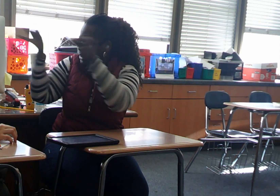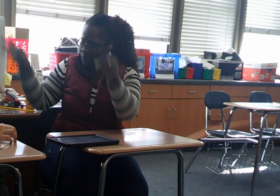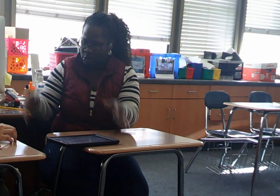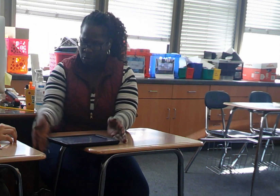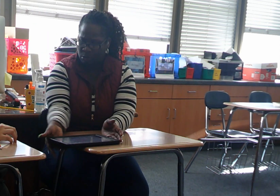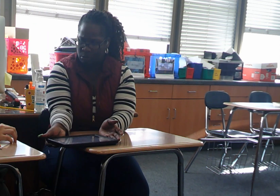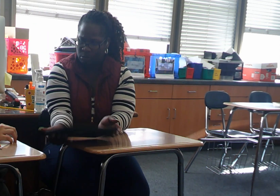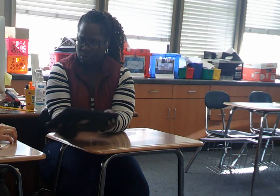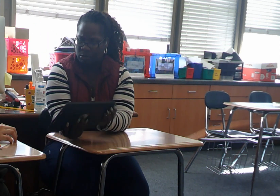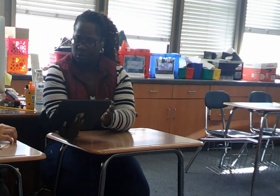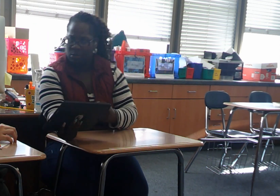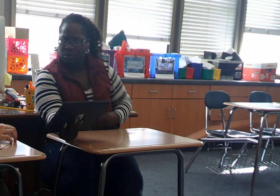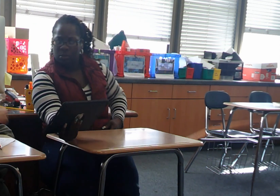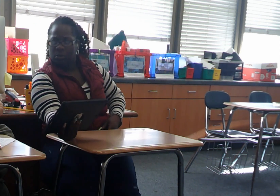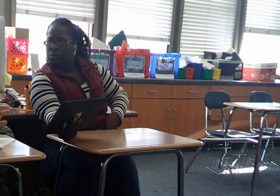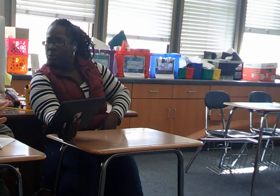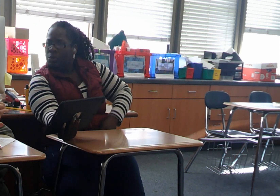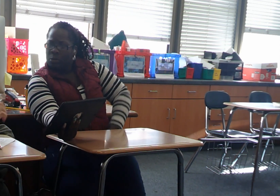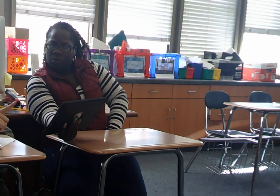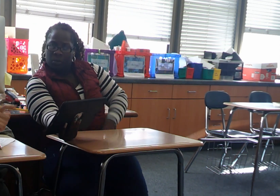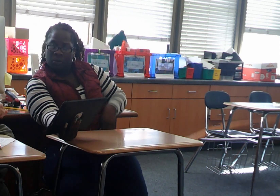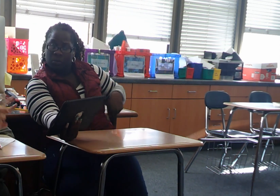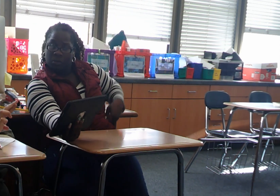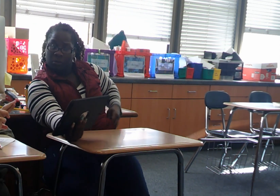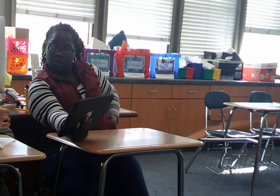Read through the first sentence.